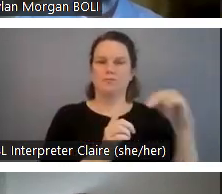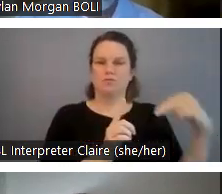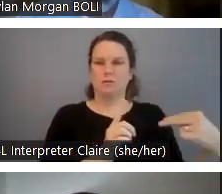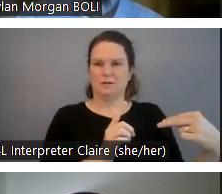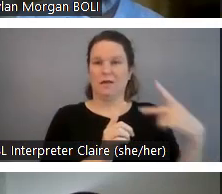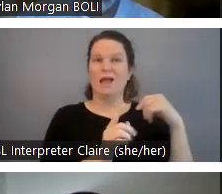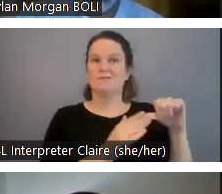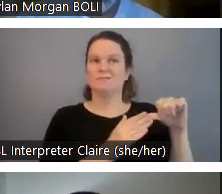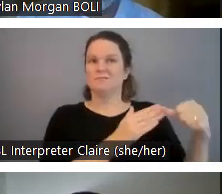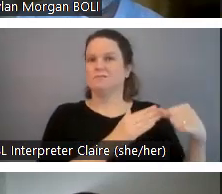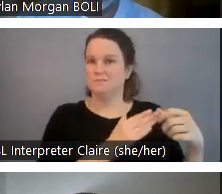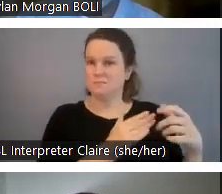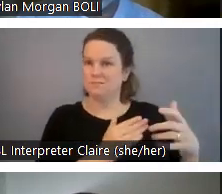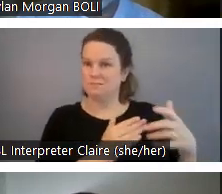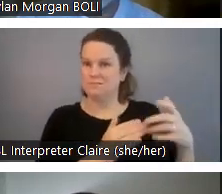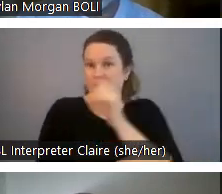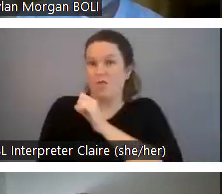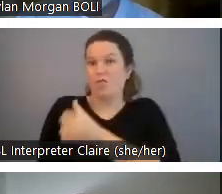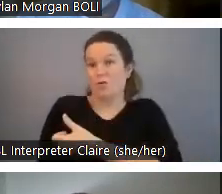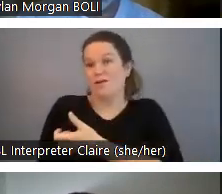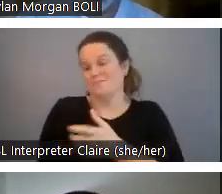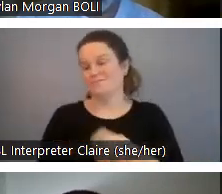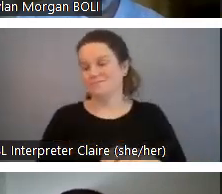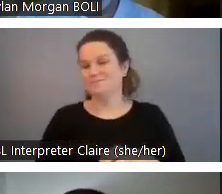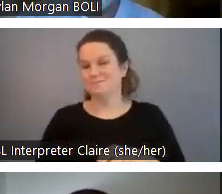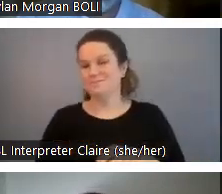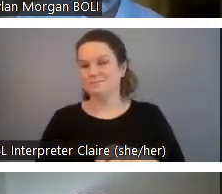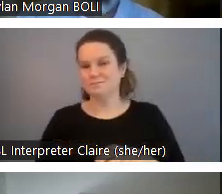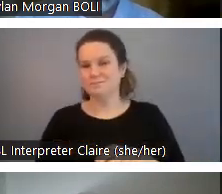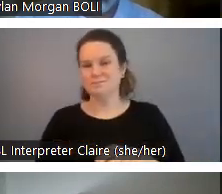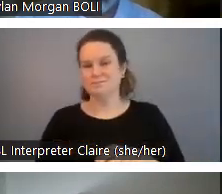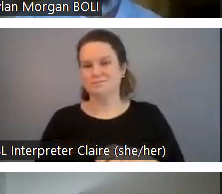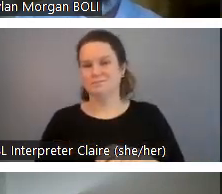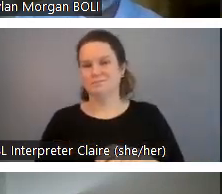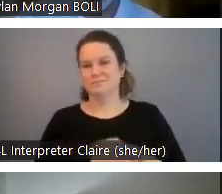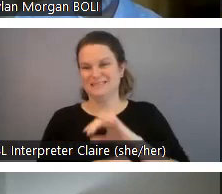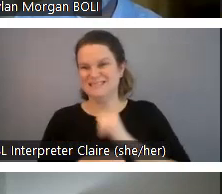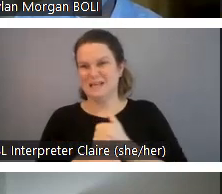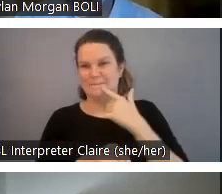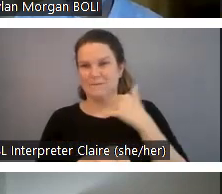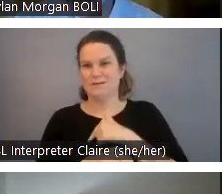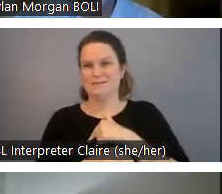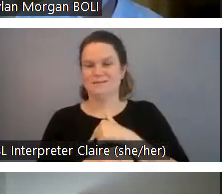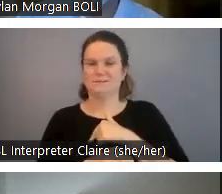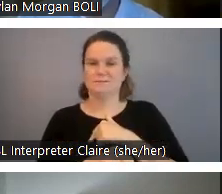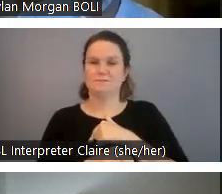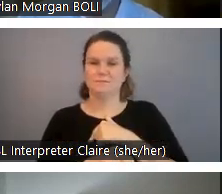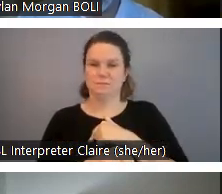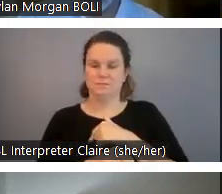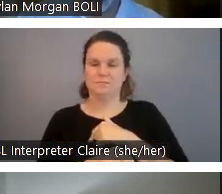wherever we can- authorities, you know, that have been, you know, laid out for us, and talking